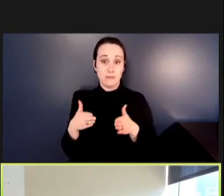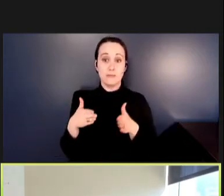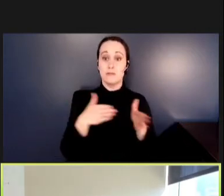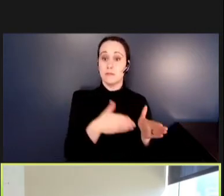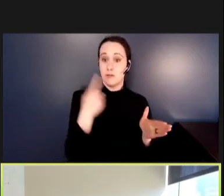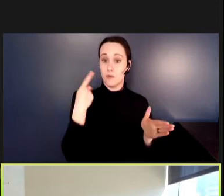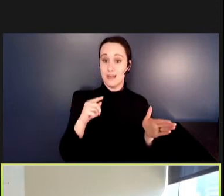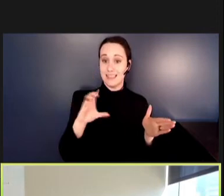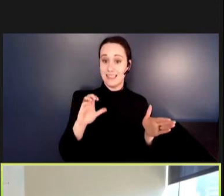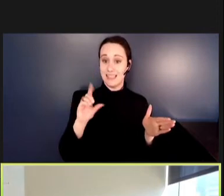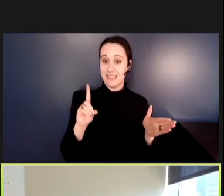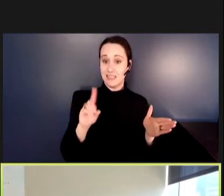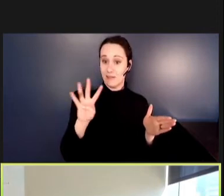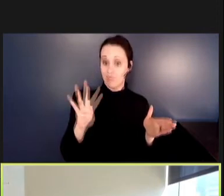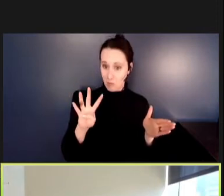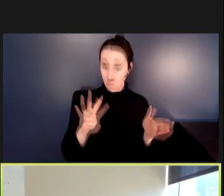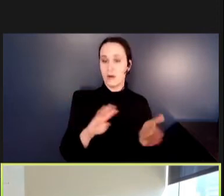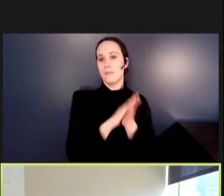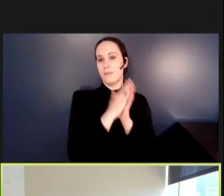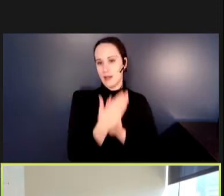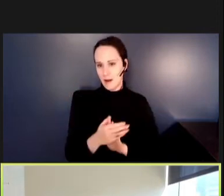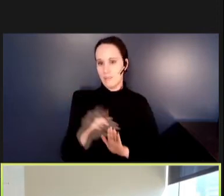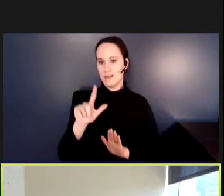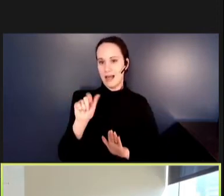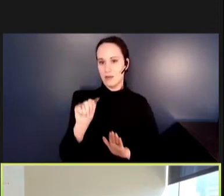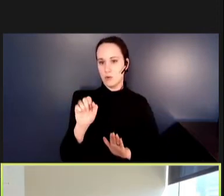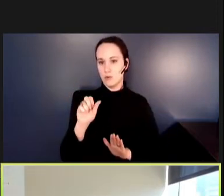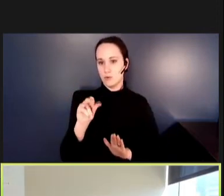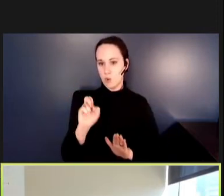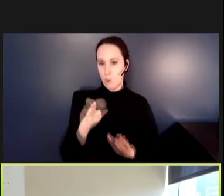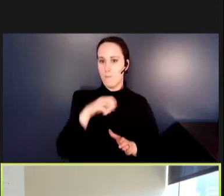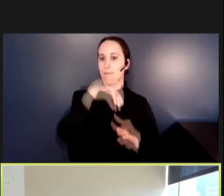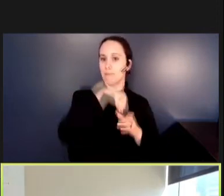which would go through the lysosome. And we believe this strategy will create a robust